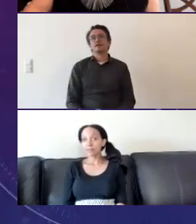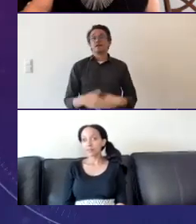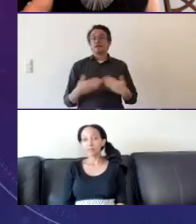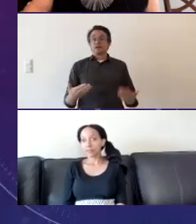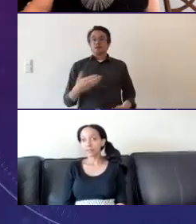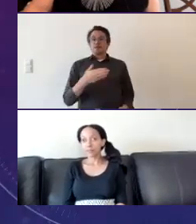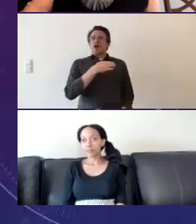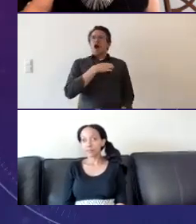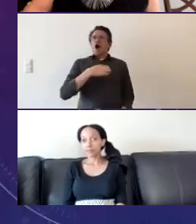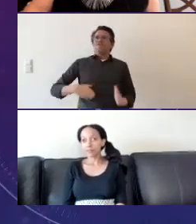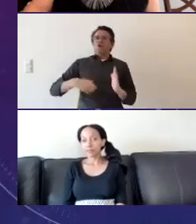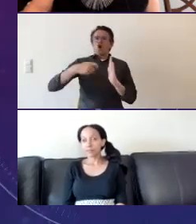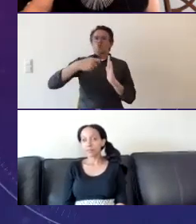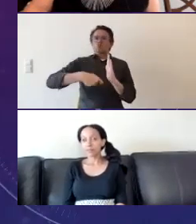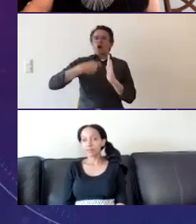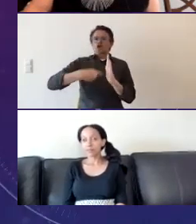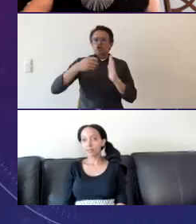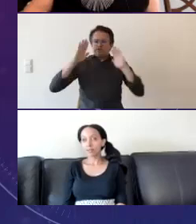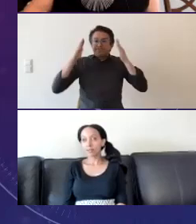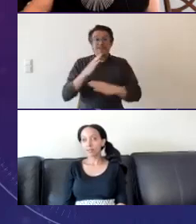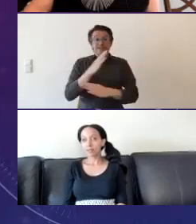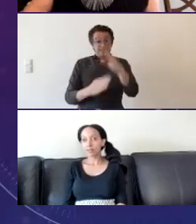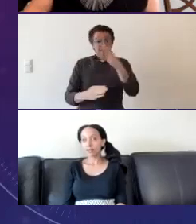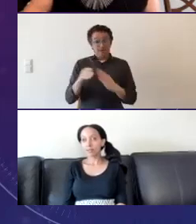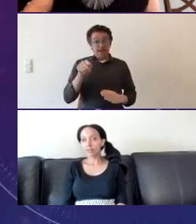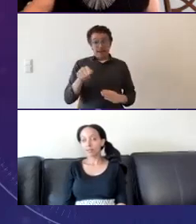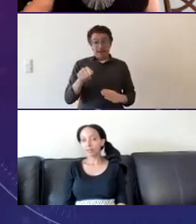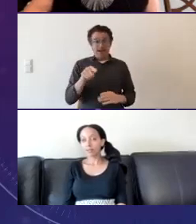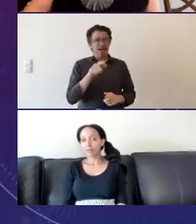language and helping each other learning Braille well heaven is the Braille